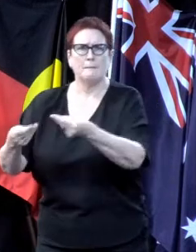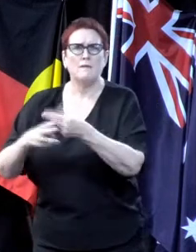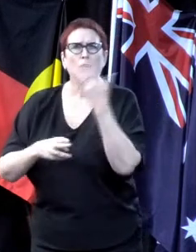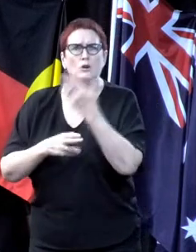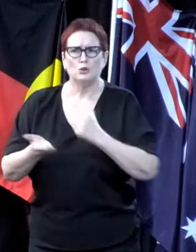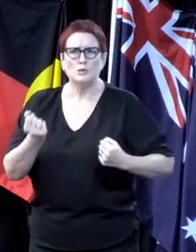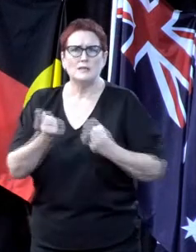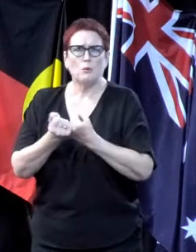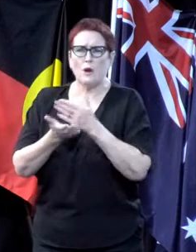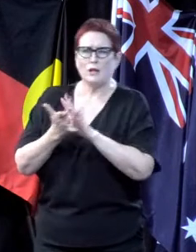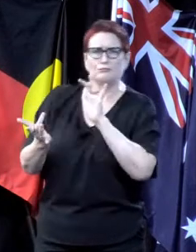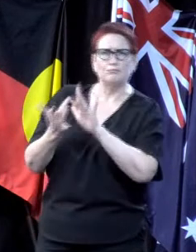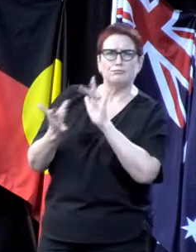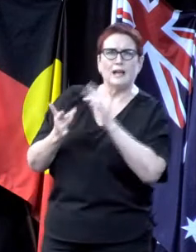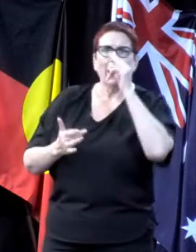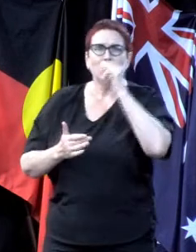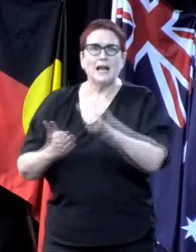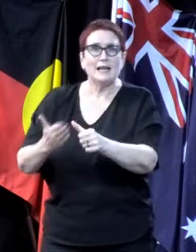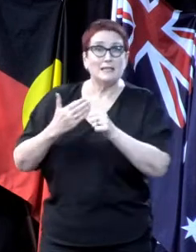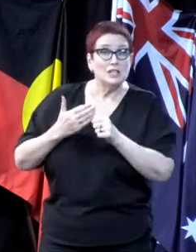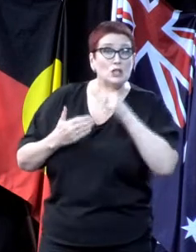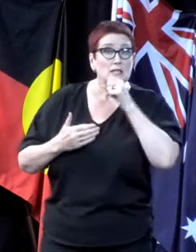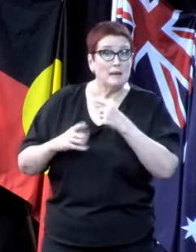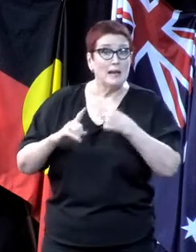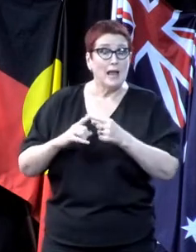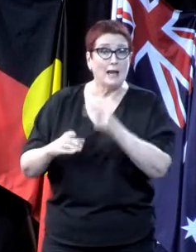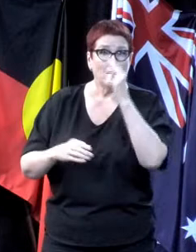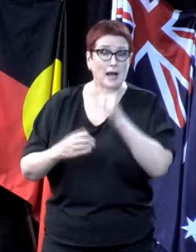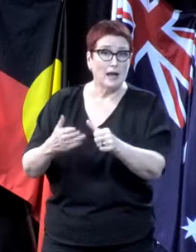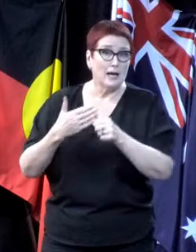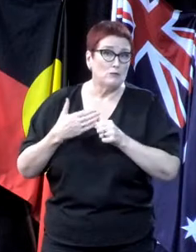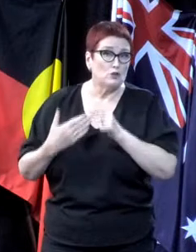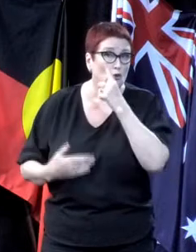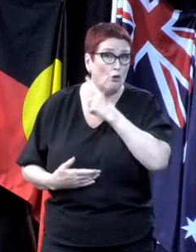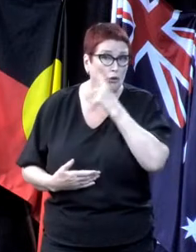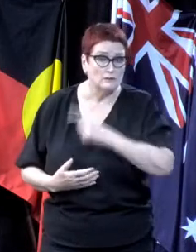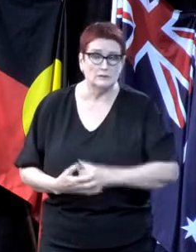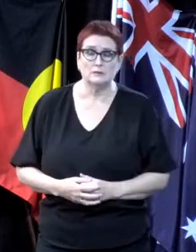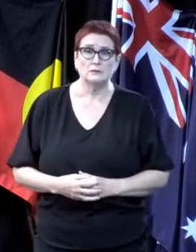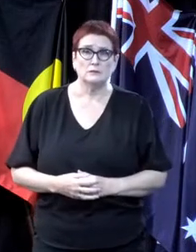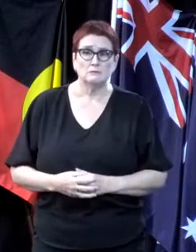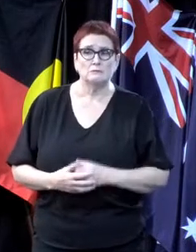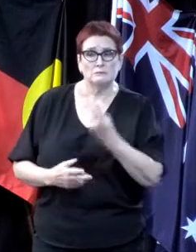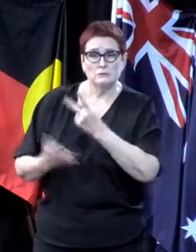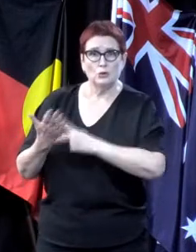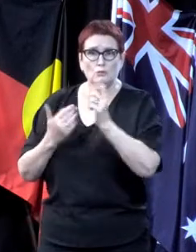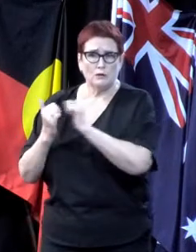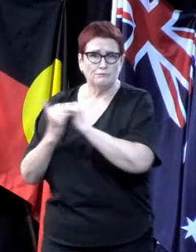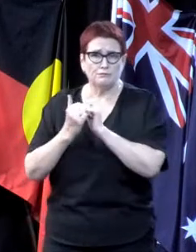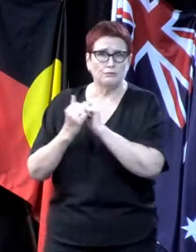of young Indigenous men and young Indigenous girls. And they certainly work in strong collaboration with us teaching staff